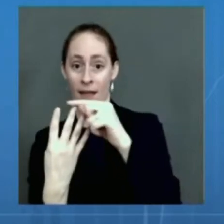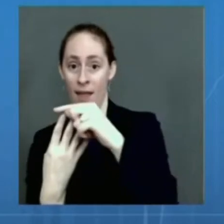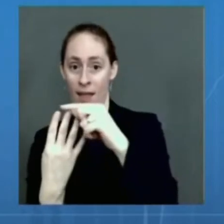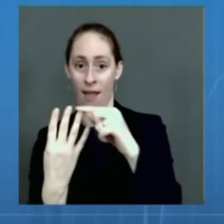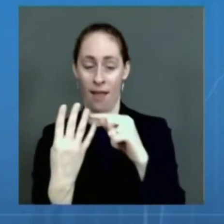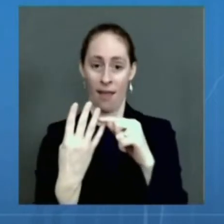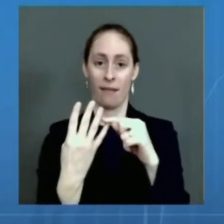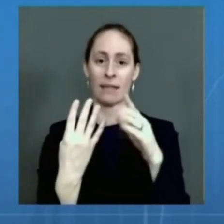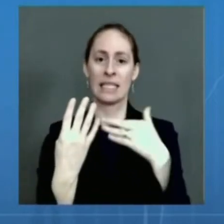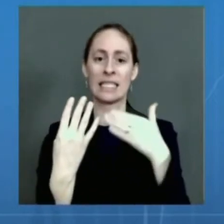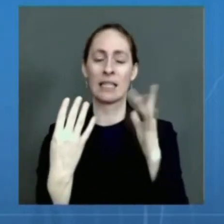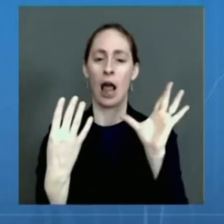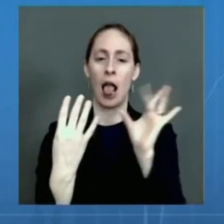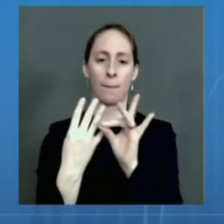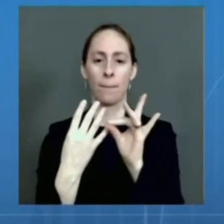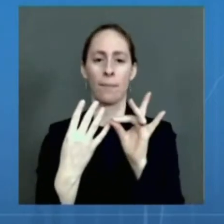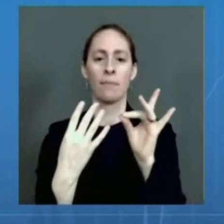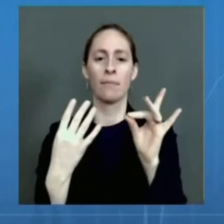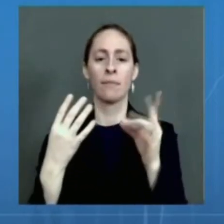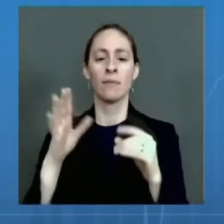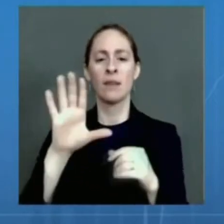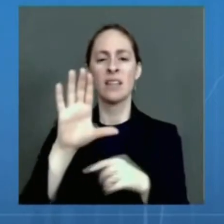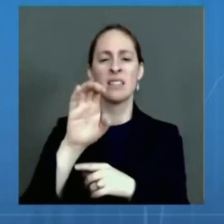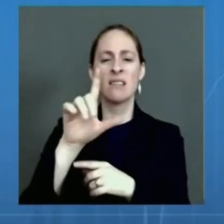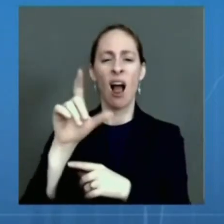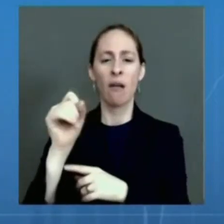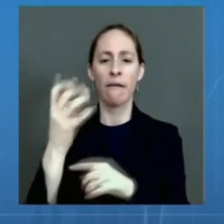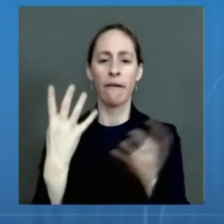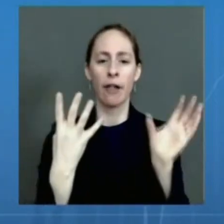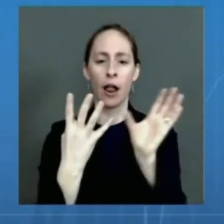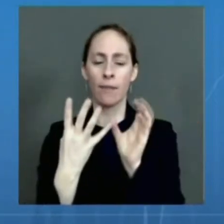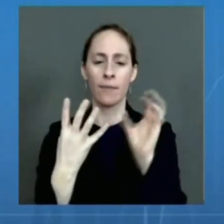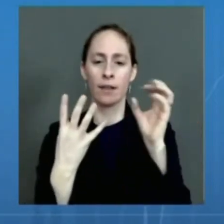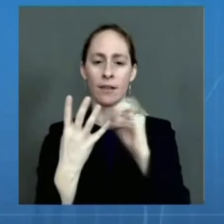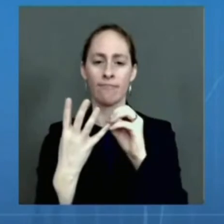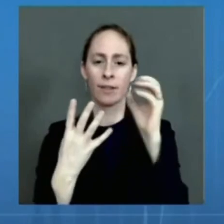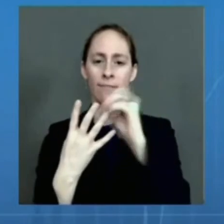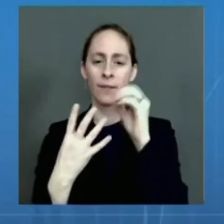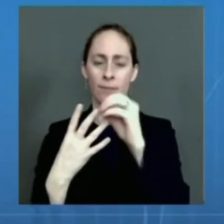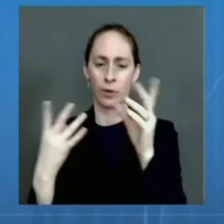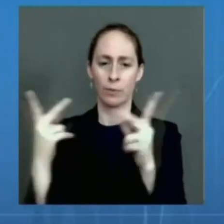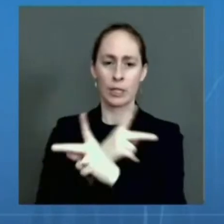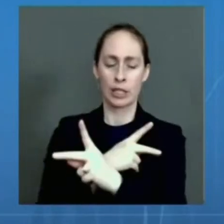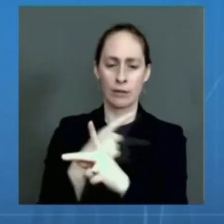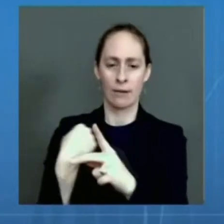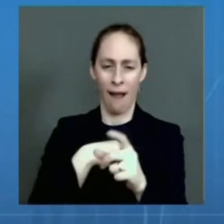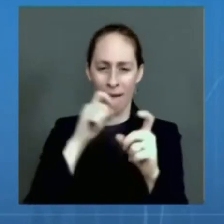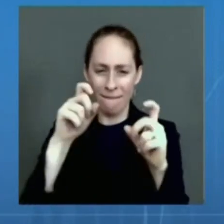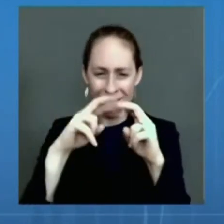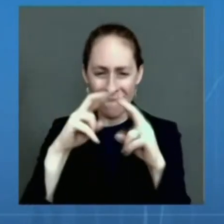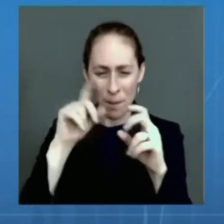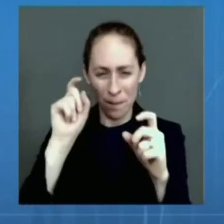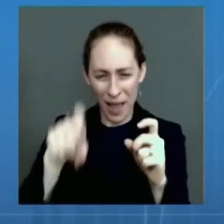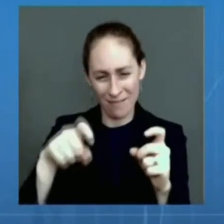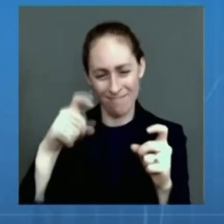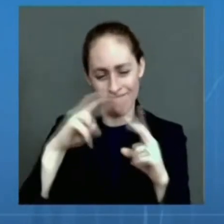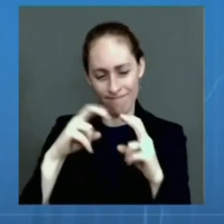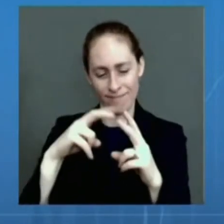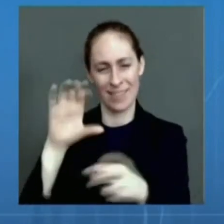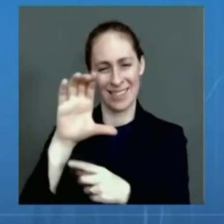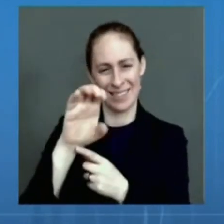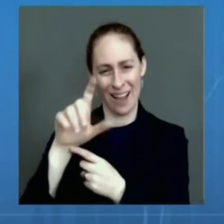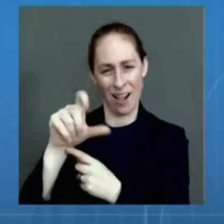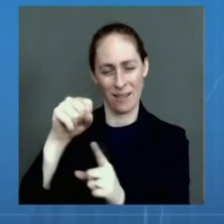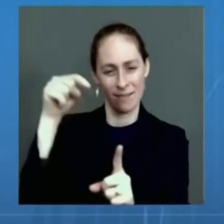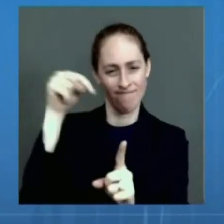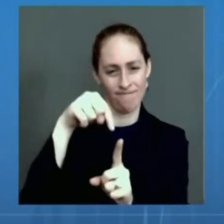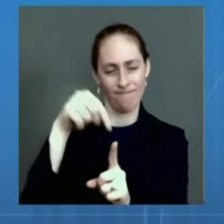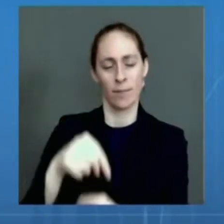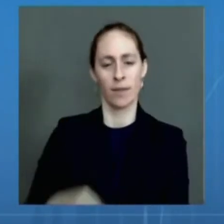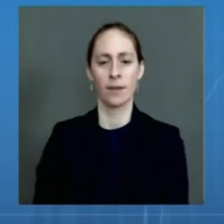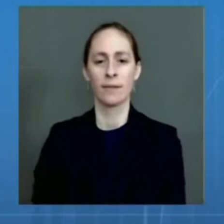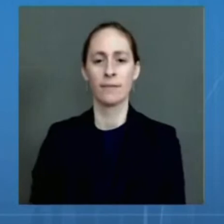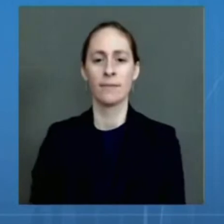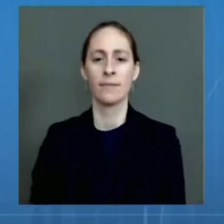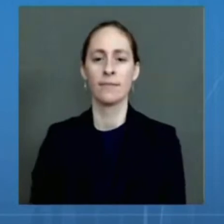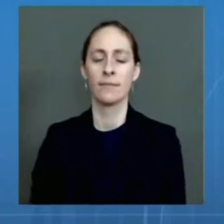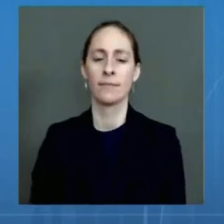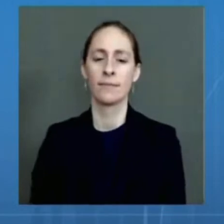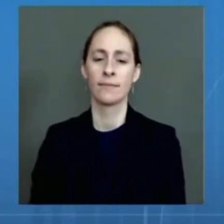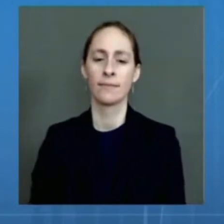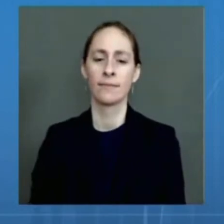SO YOU LOOK AT THE VIRUS ITSELF